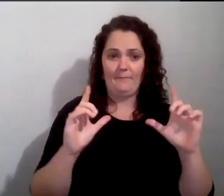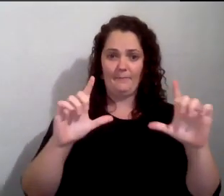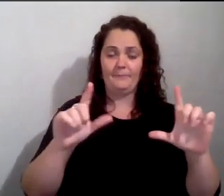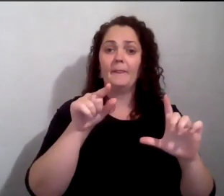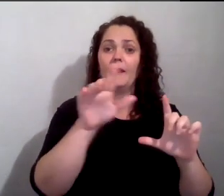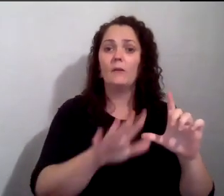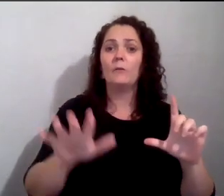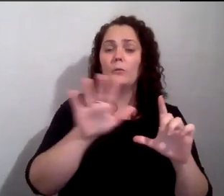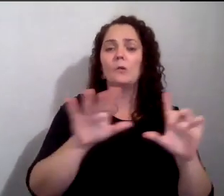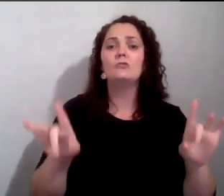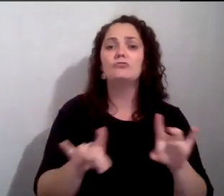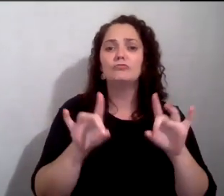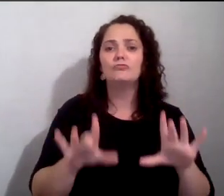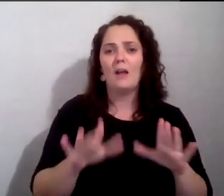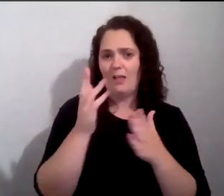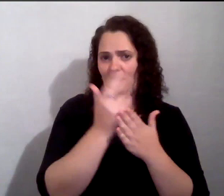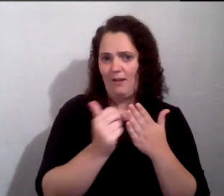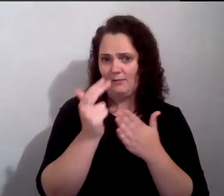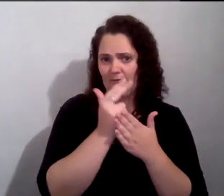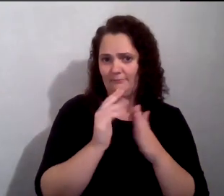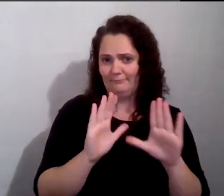this is a group of Australian works that